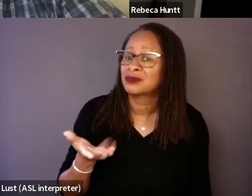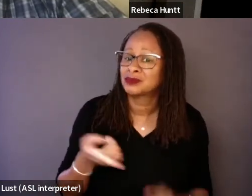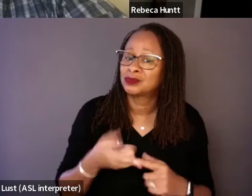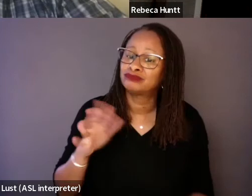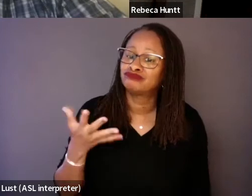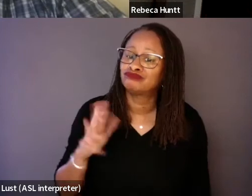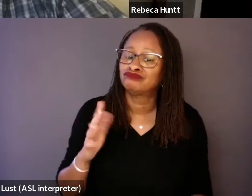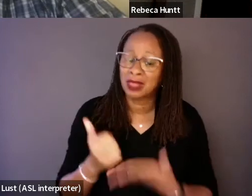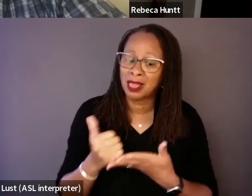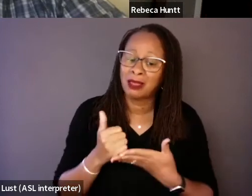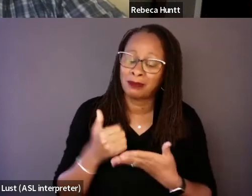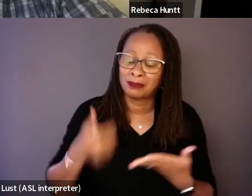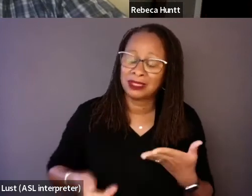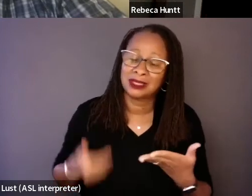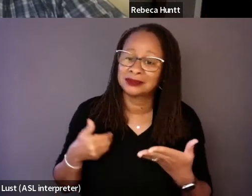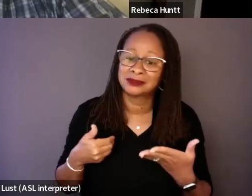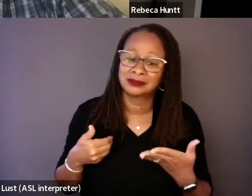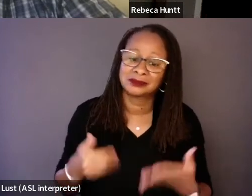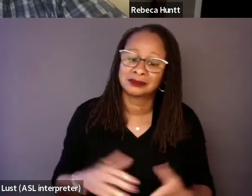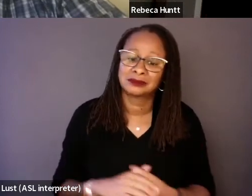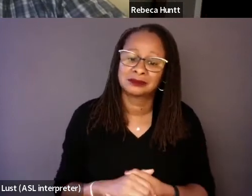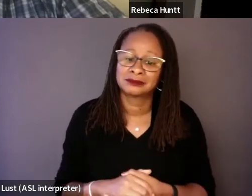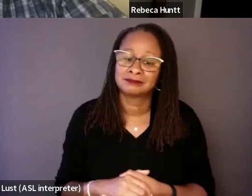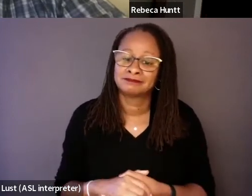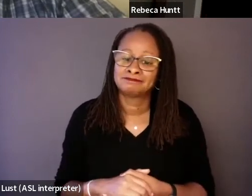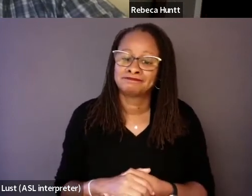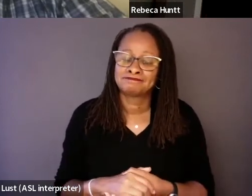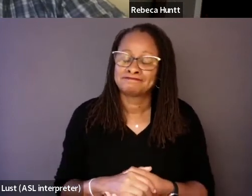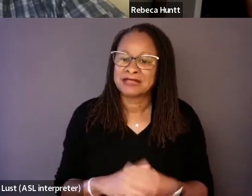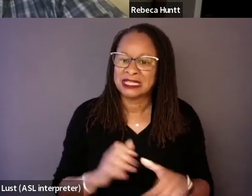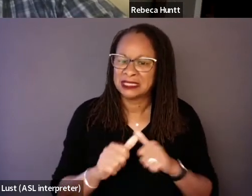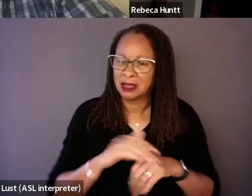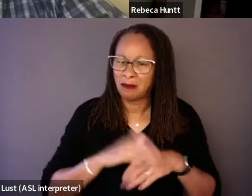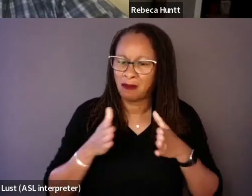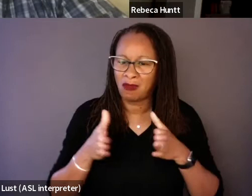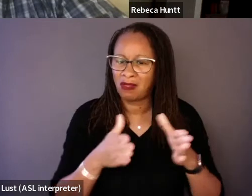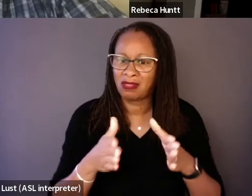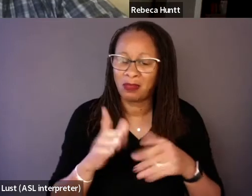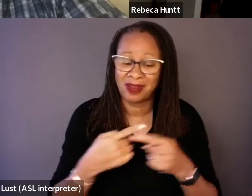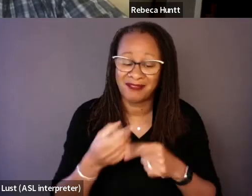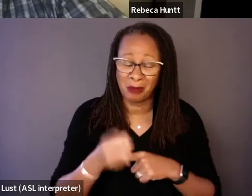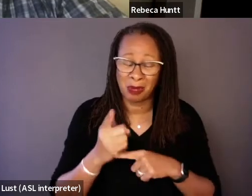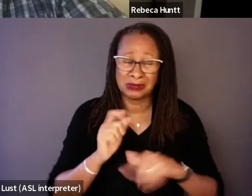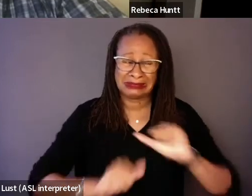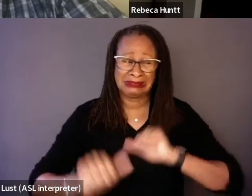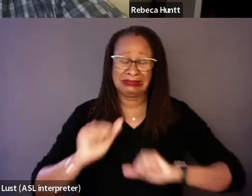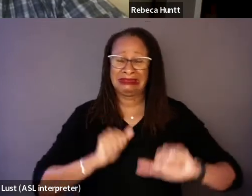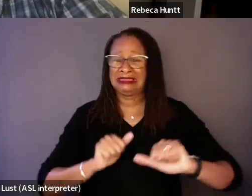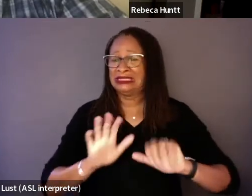that course when there were moments where I was like oh, too cringe, like nope, we're going to --